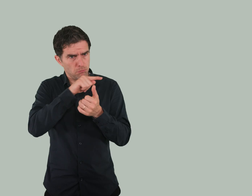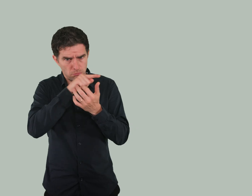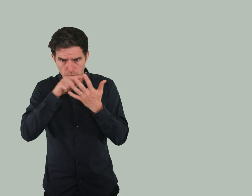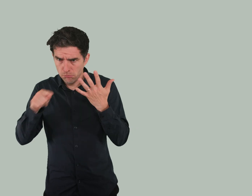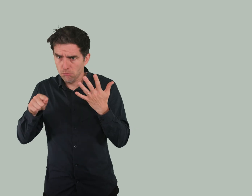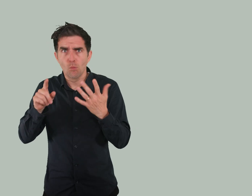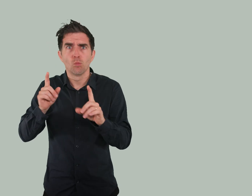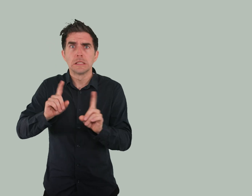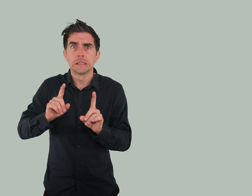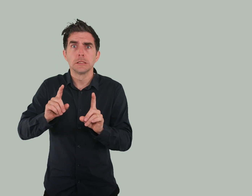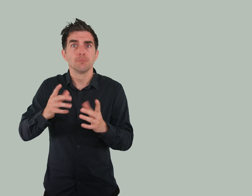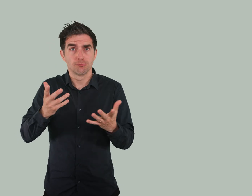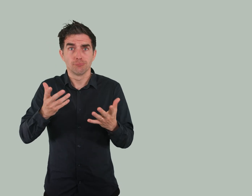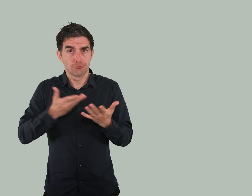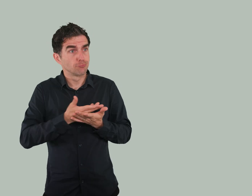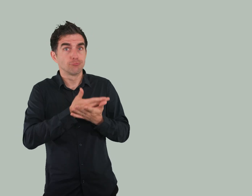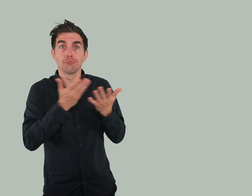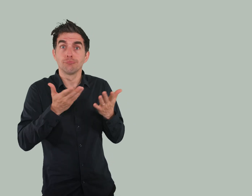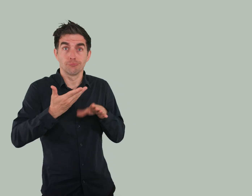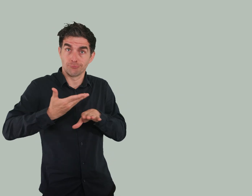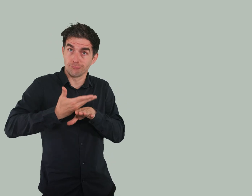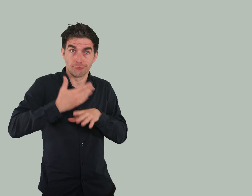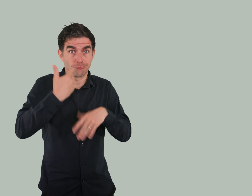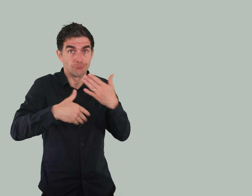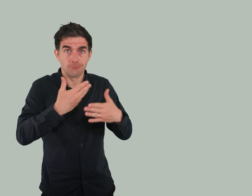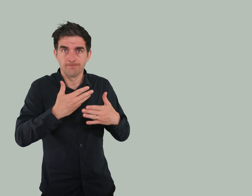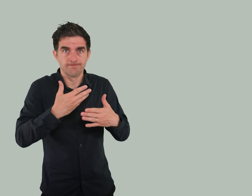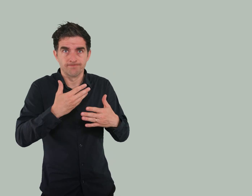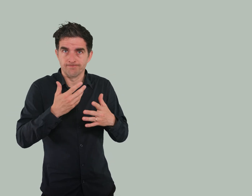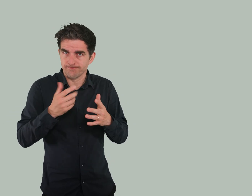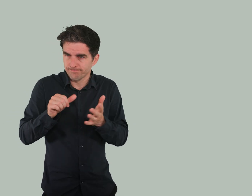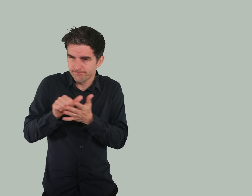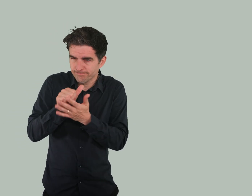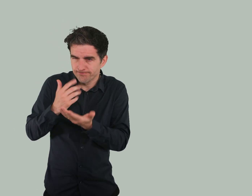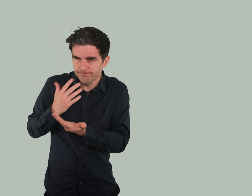all point in the same direction: